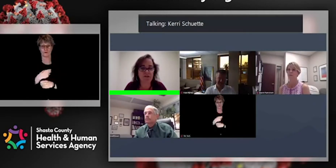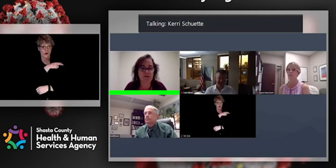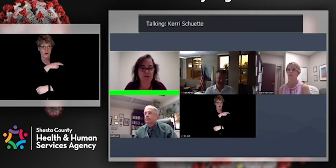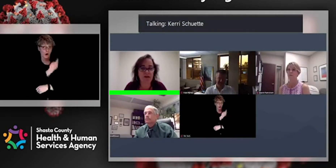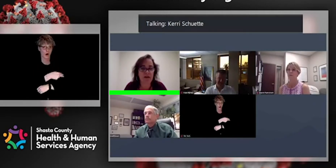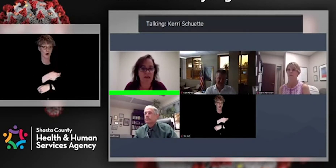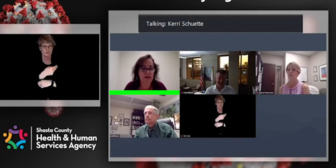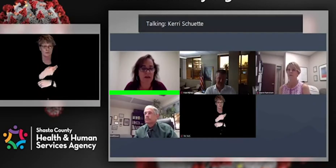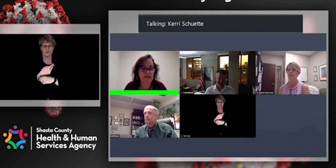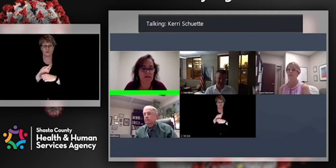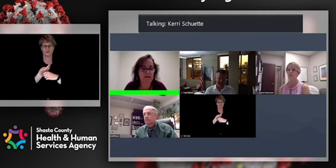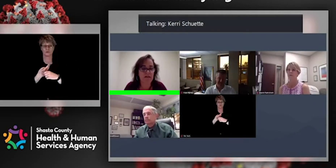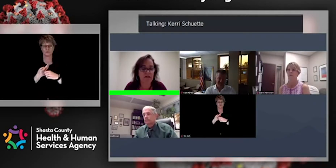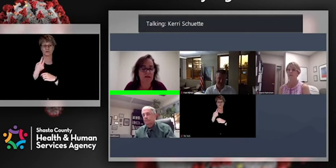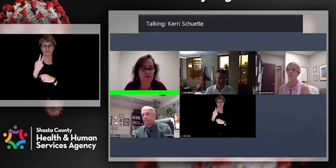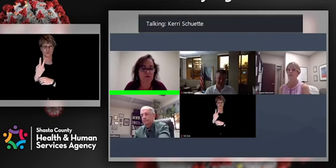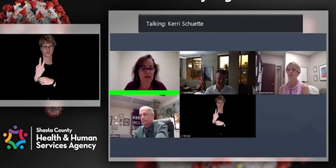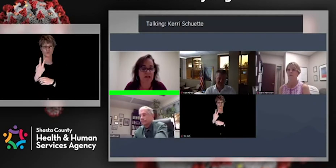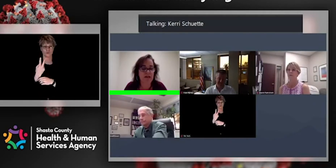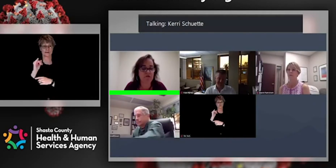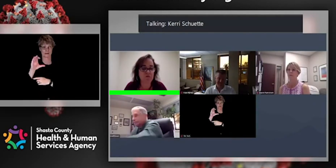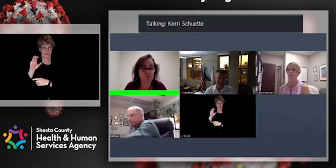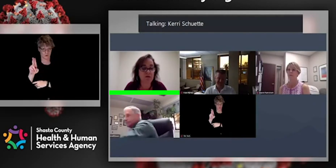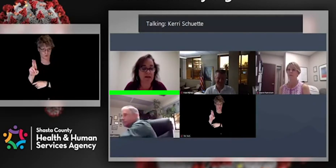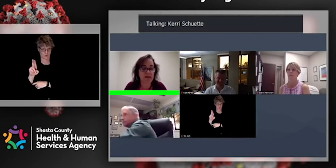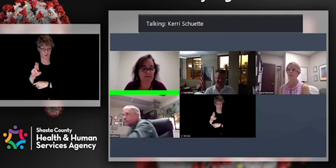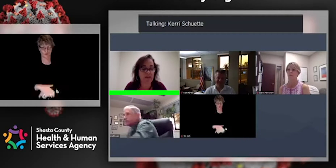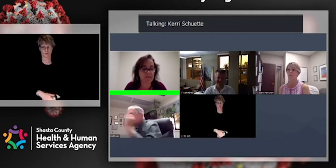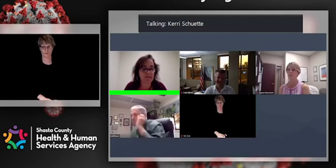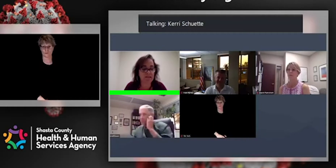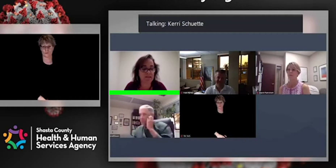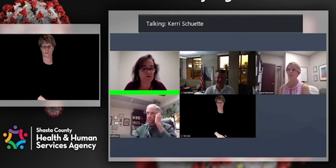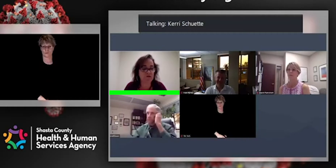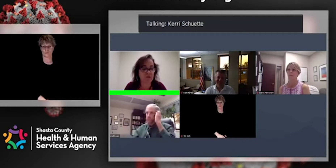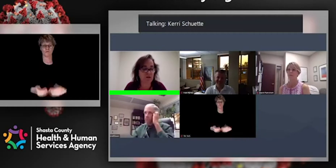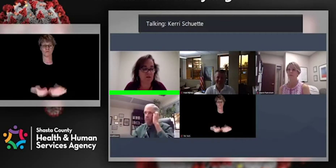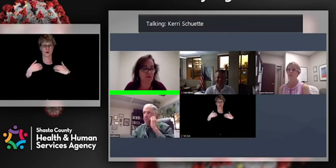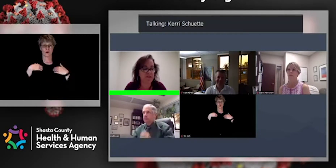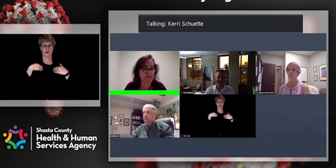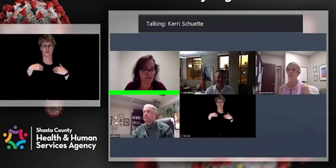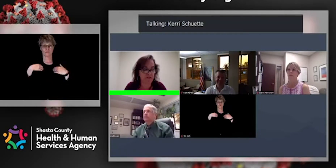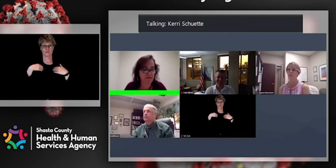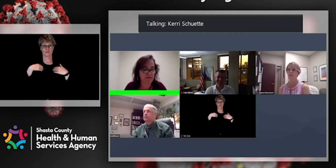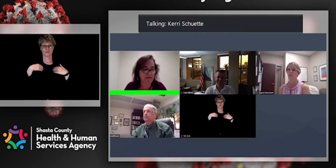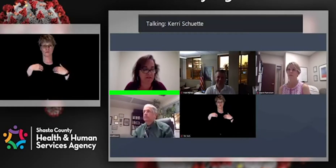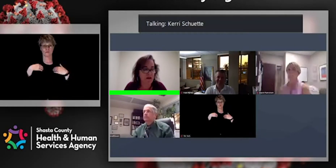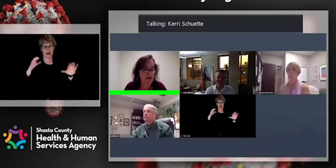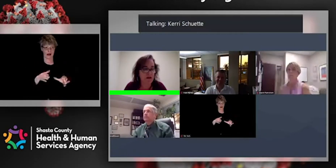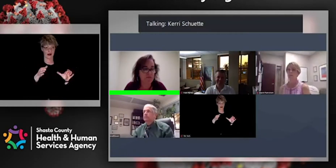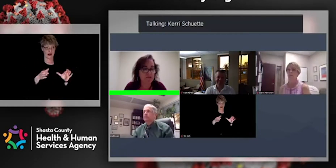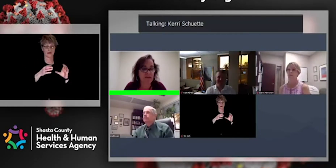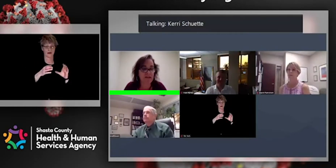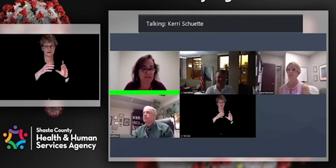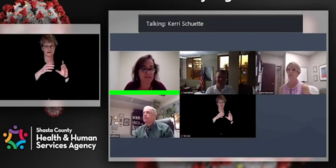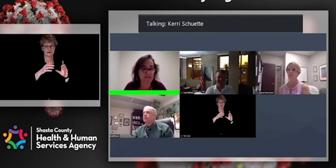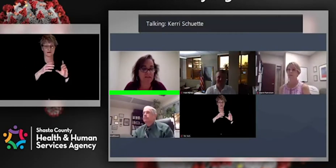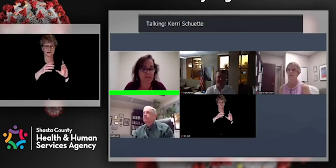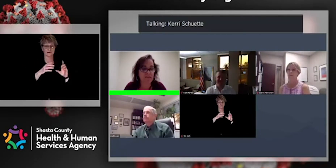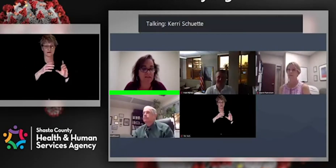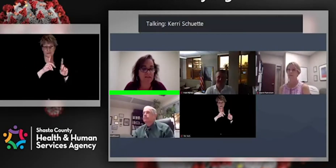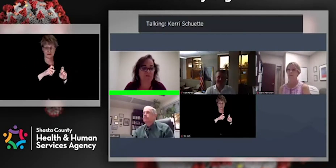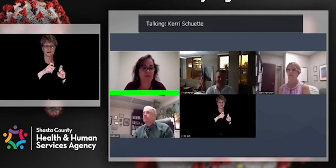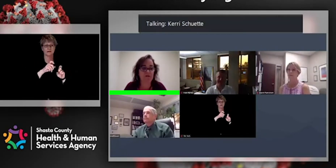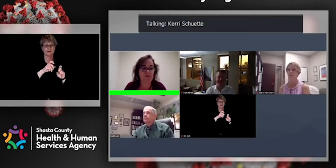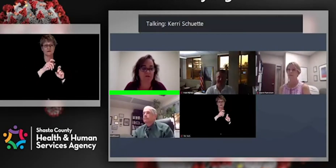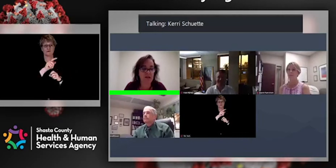Care Unit and we've got 21 active cases and 12 deaths. Today's numbers, reporting from